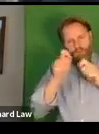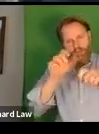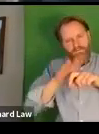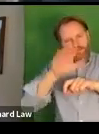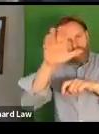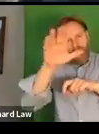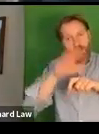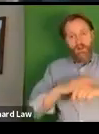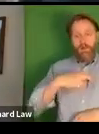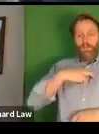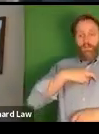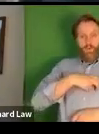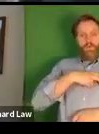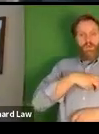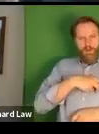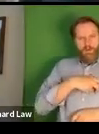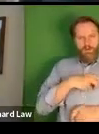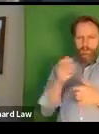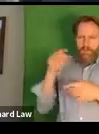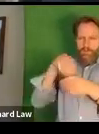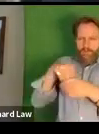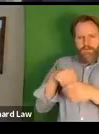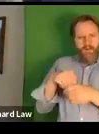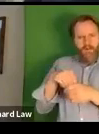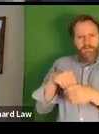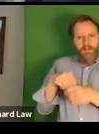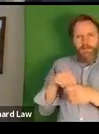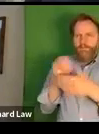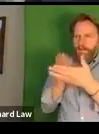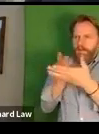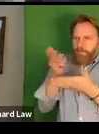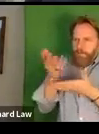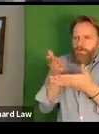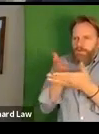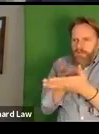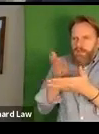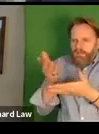predicted to last for anything between two to three years because of the complexity of